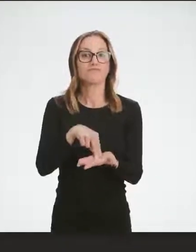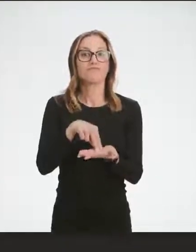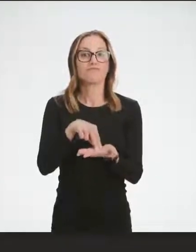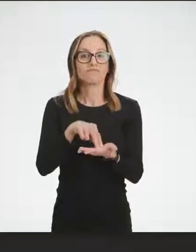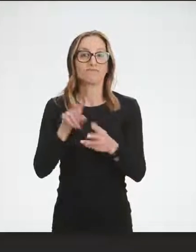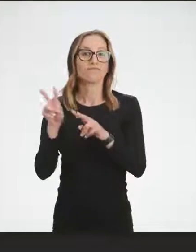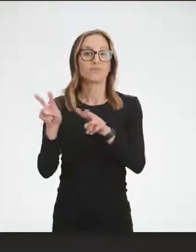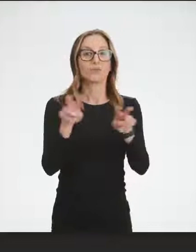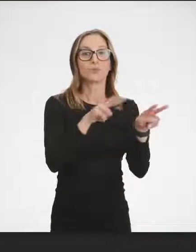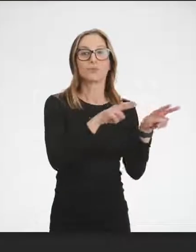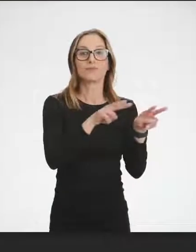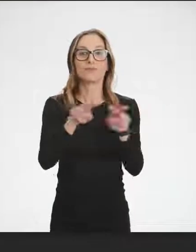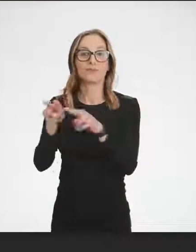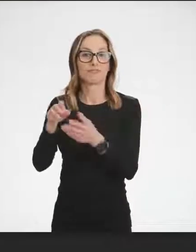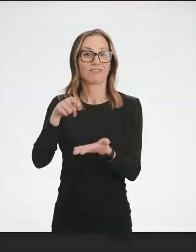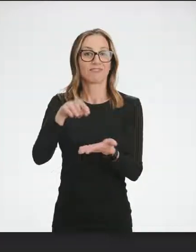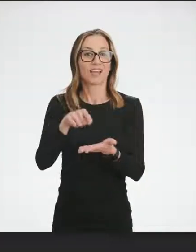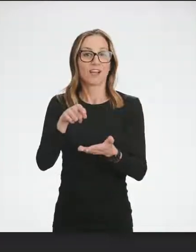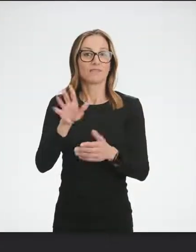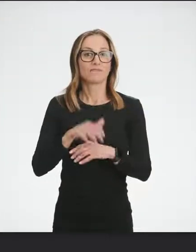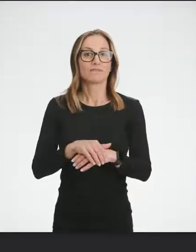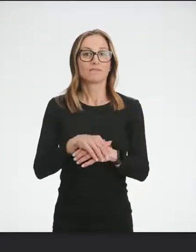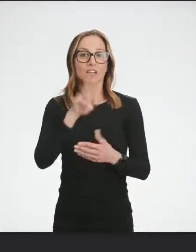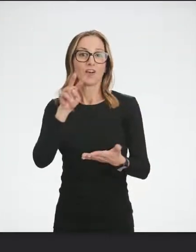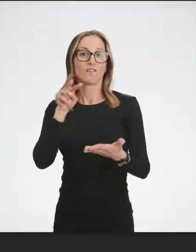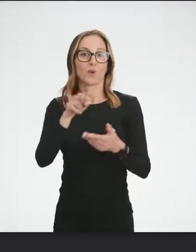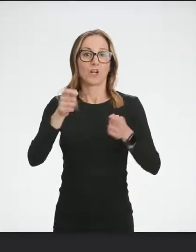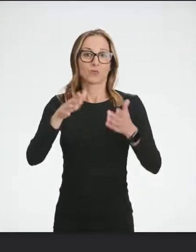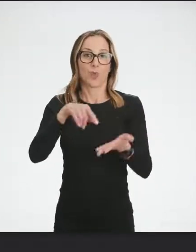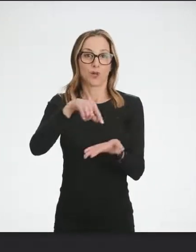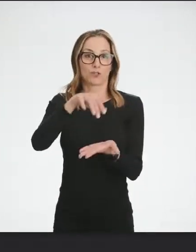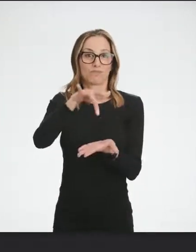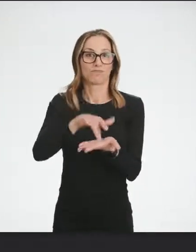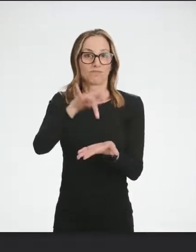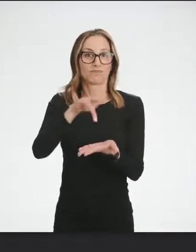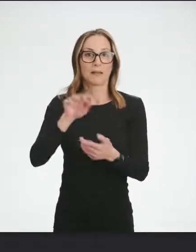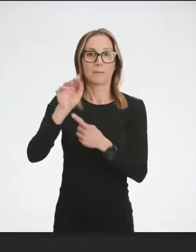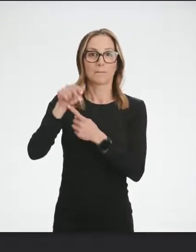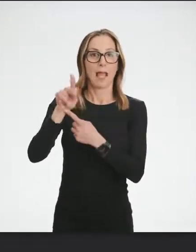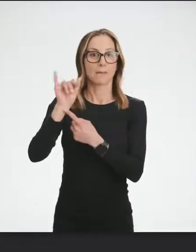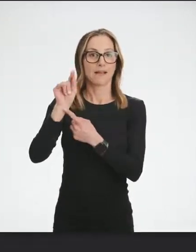I can add a static Look Around preview just below the map by dropping in a View Controller and specifying a MapItem.